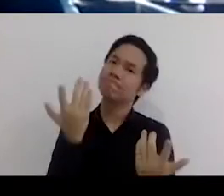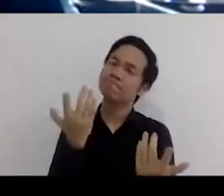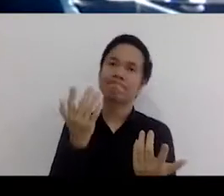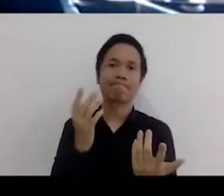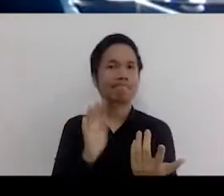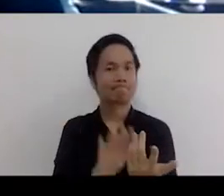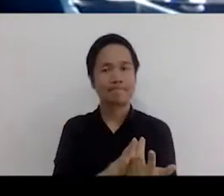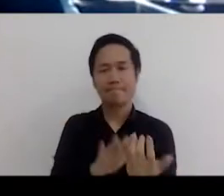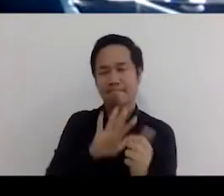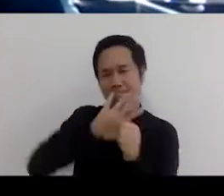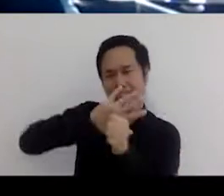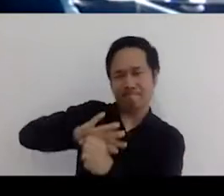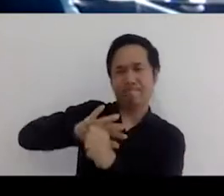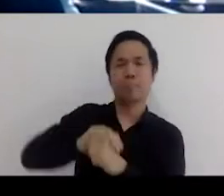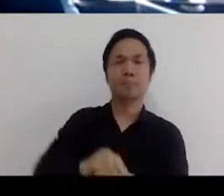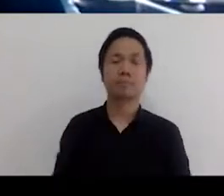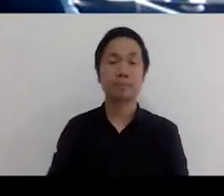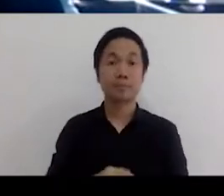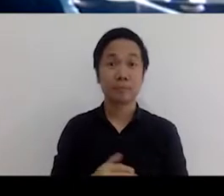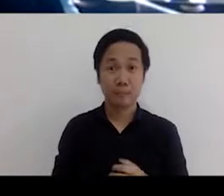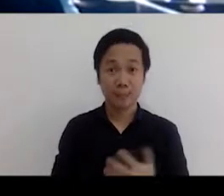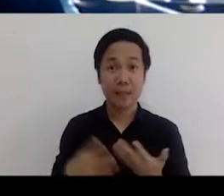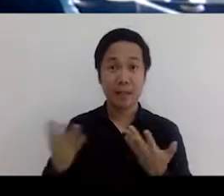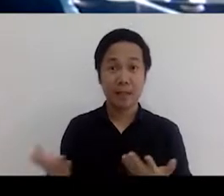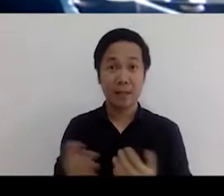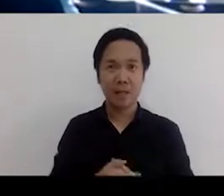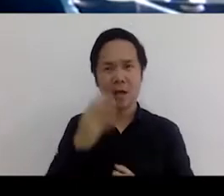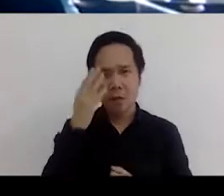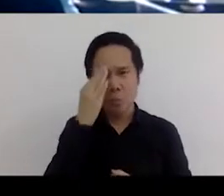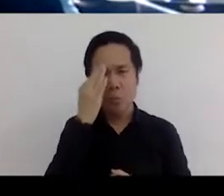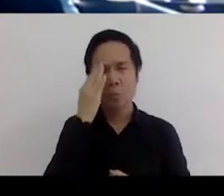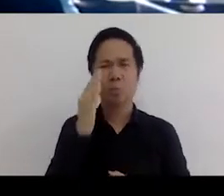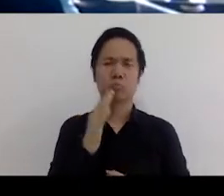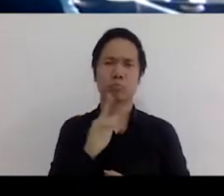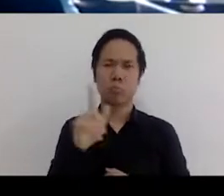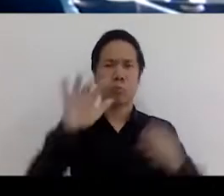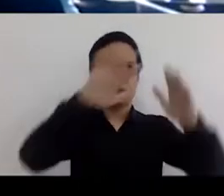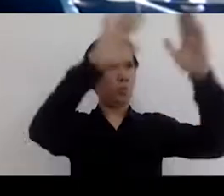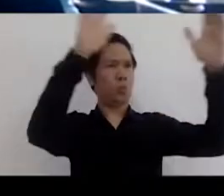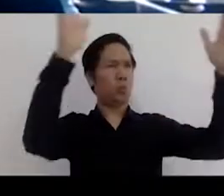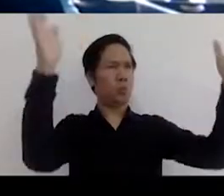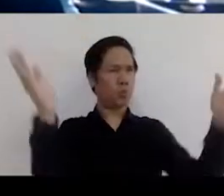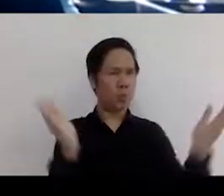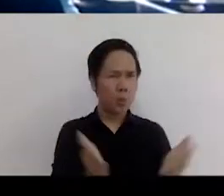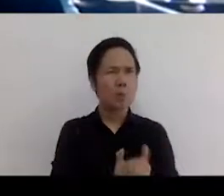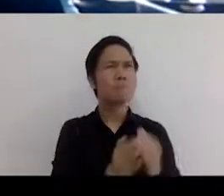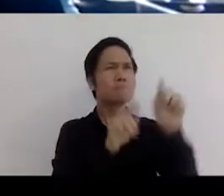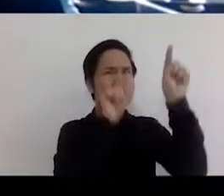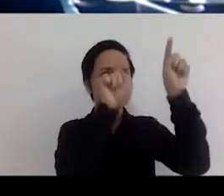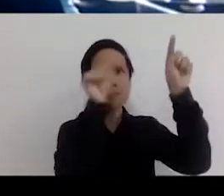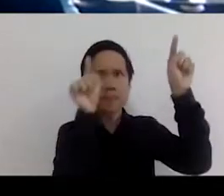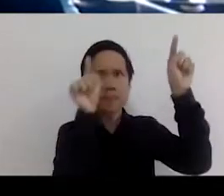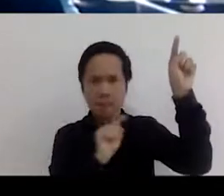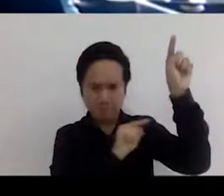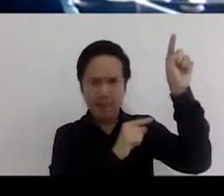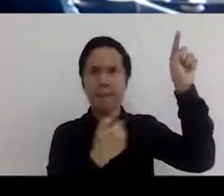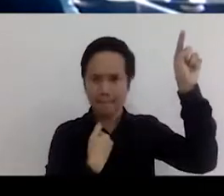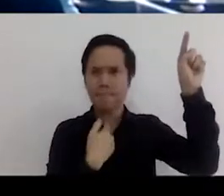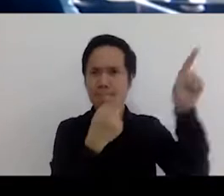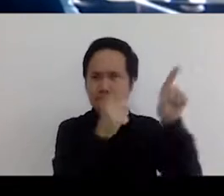actually, I would like to summarize them around those points. First, we have a strong partnership with the National Federation of People with Disability